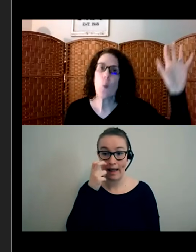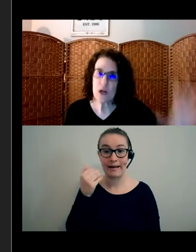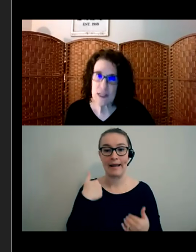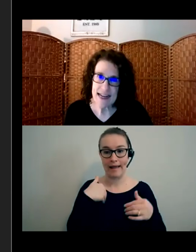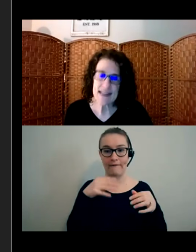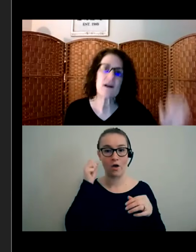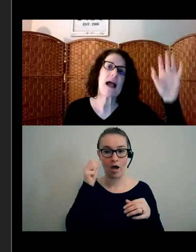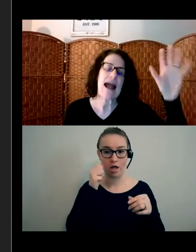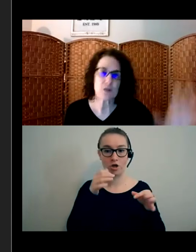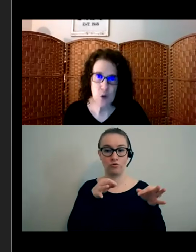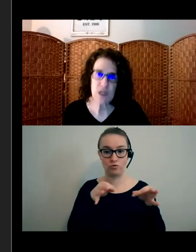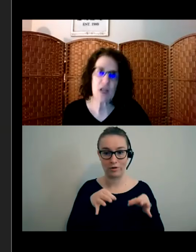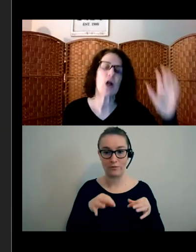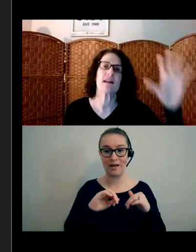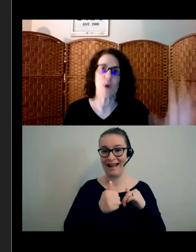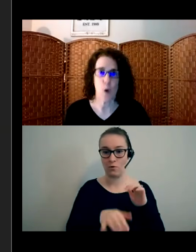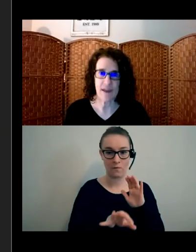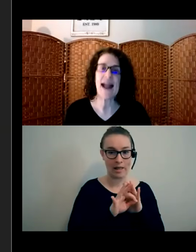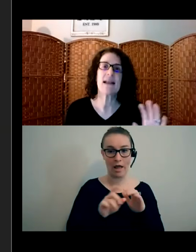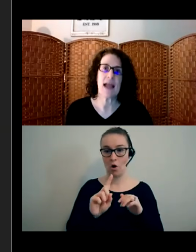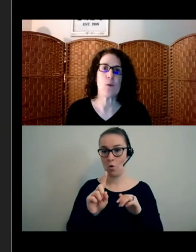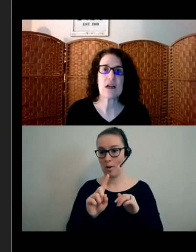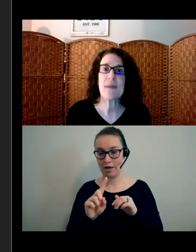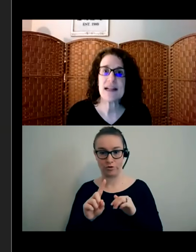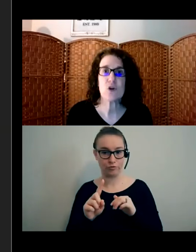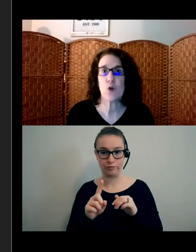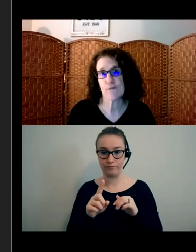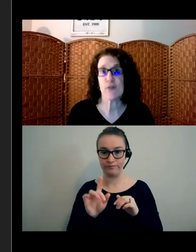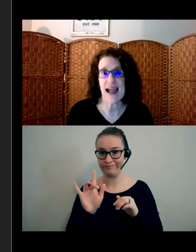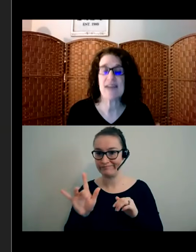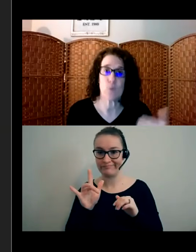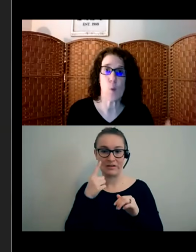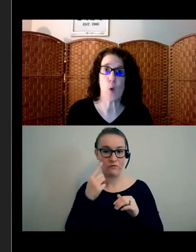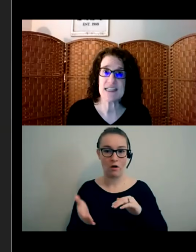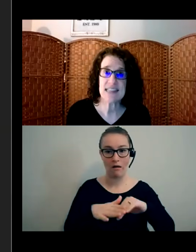where to get it, how to turn it on and all that, I recommend that you look for that for more details.